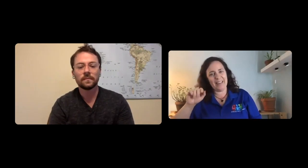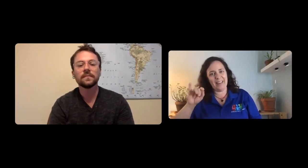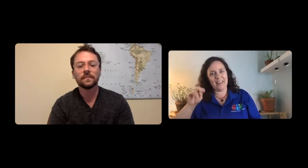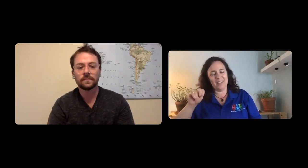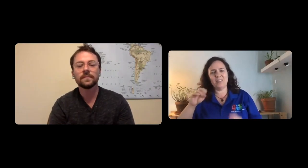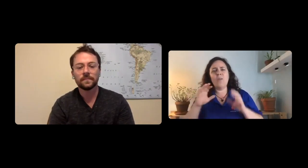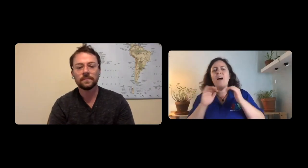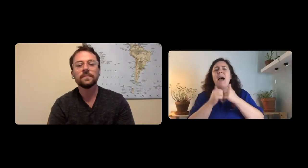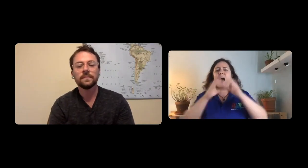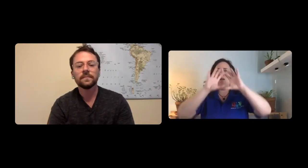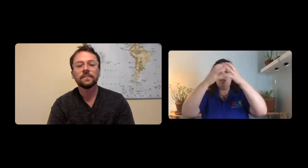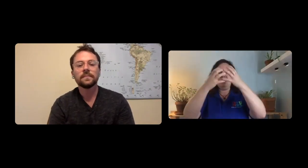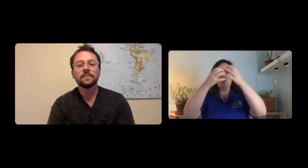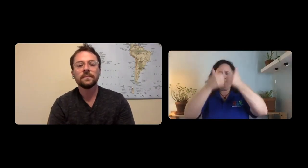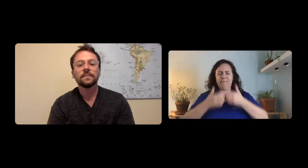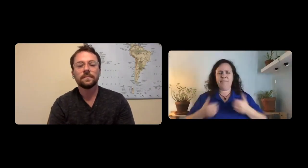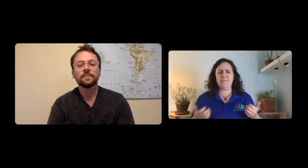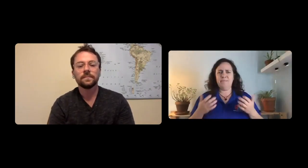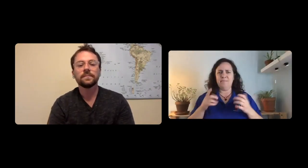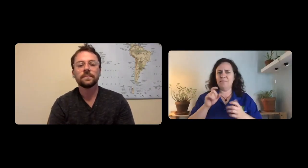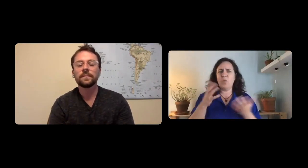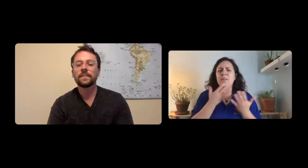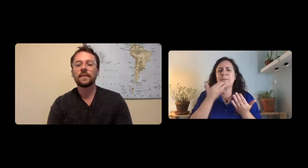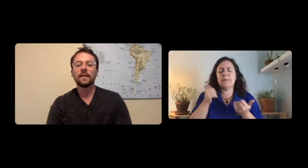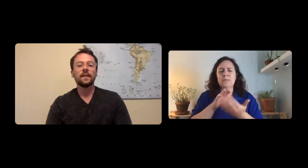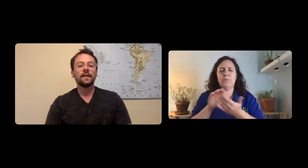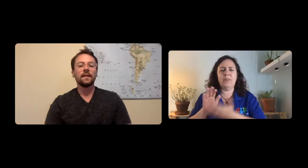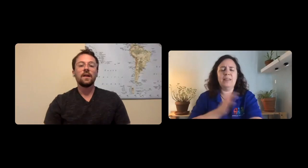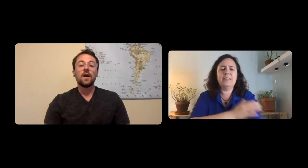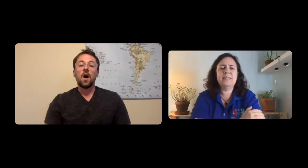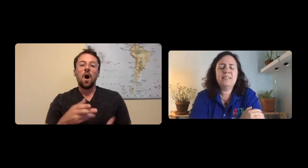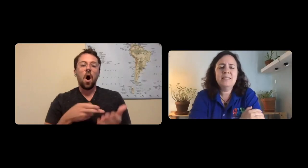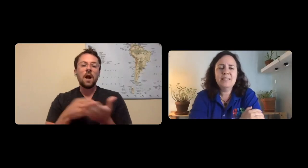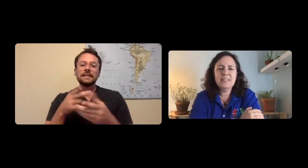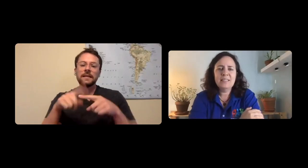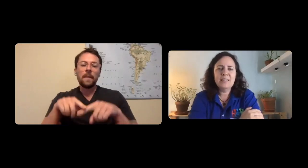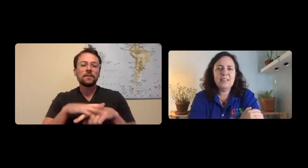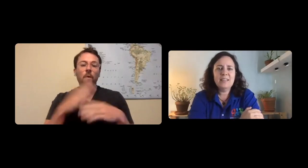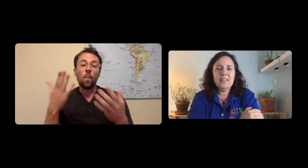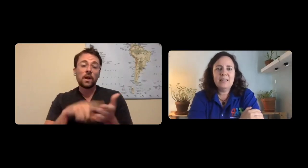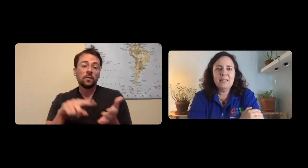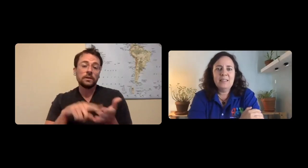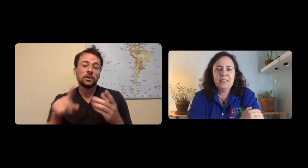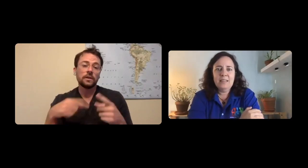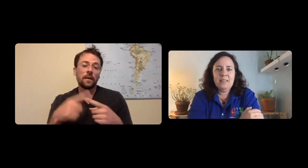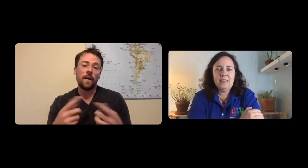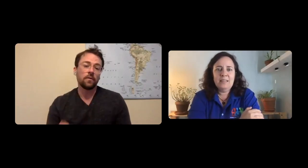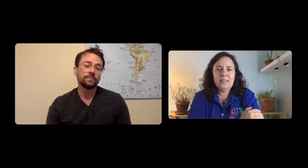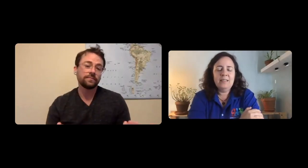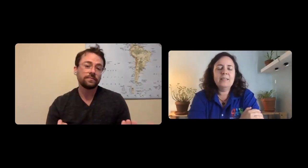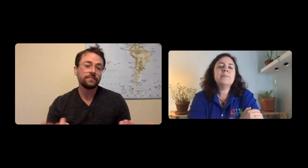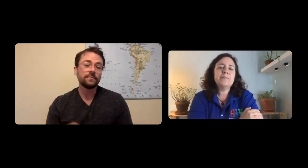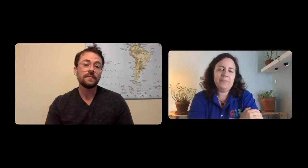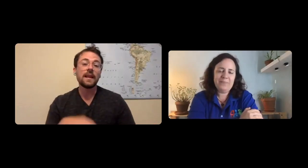So where do you think the divisions should best be for research studies?